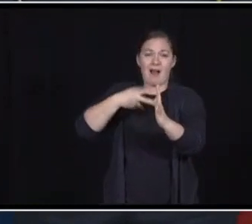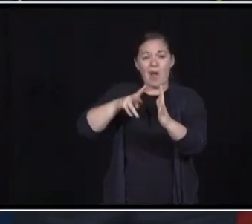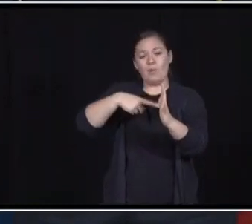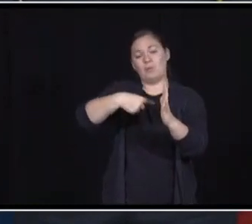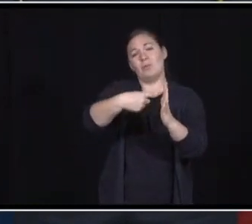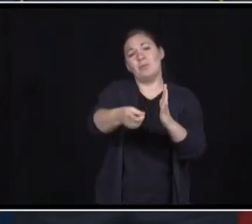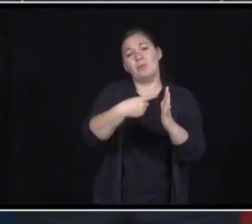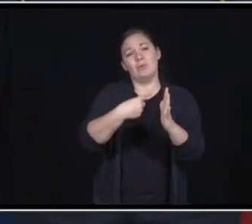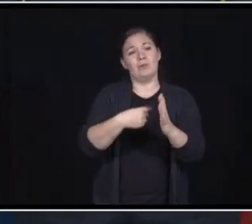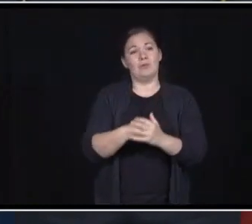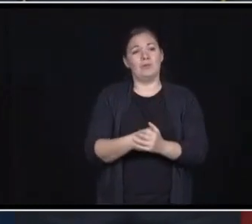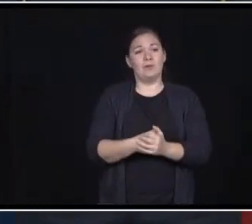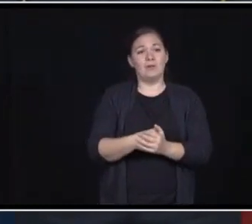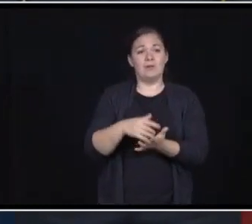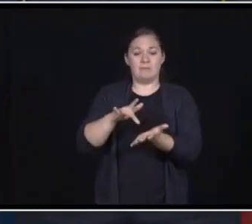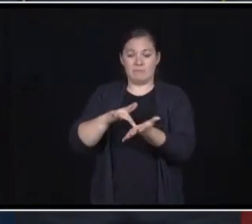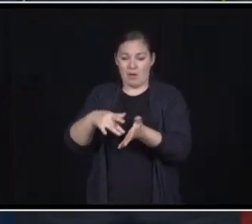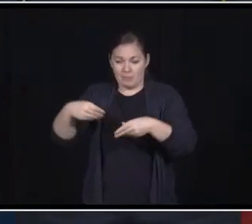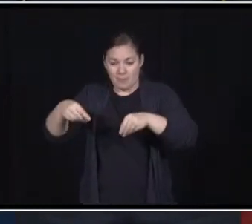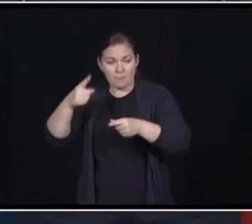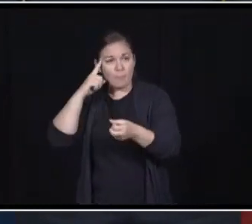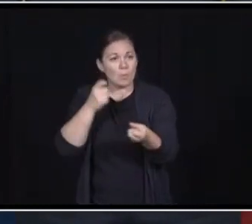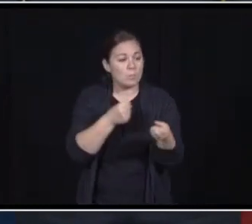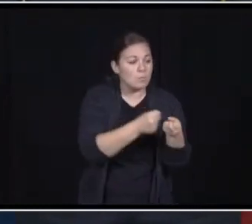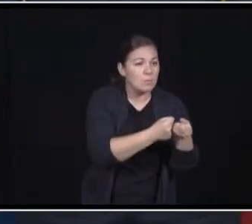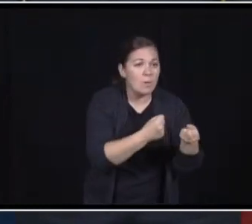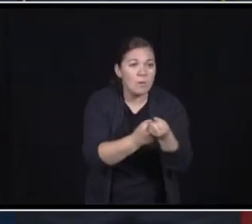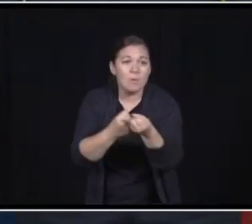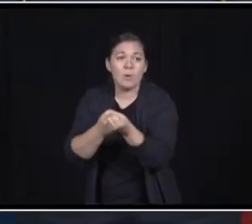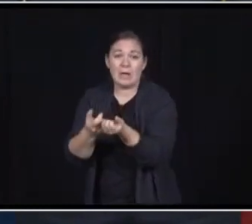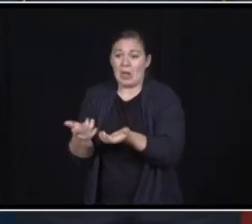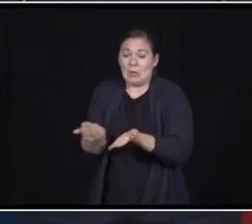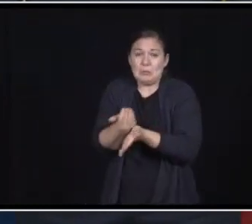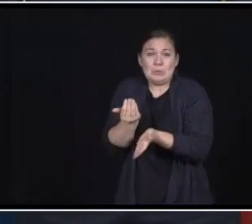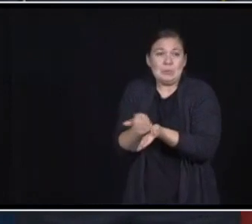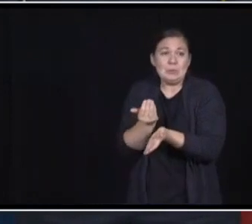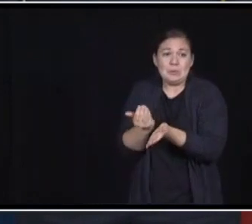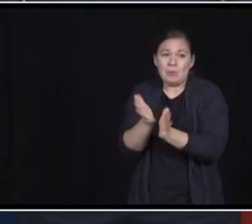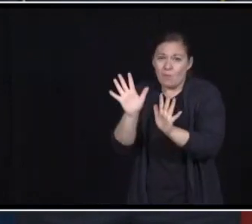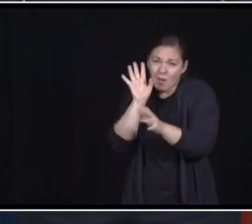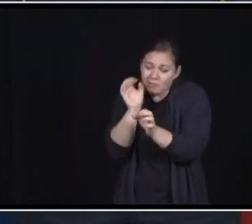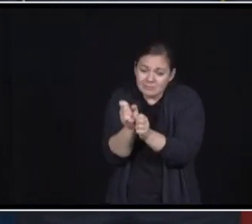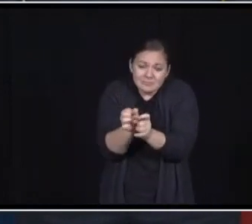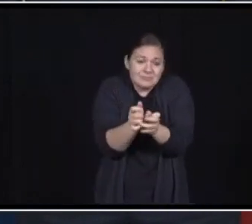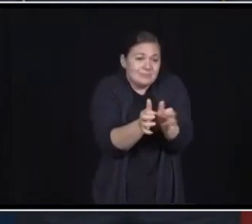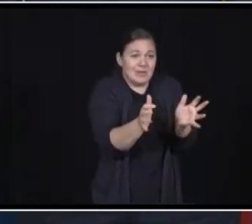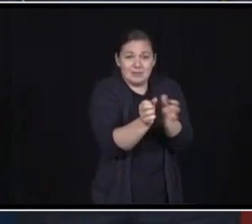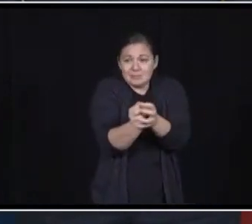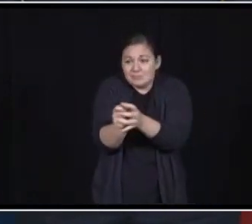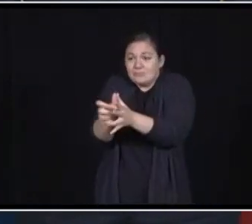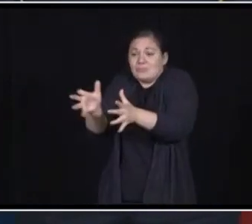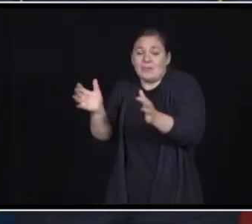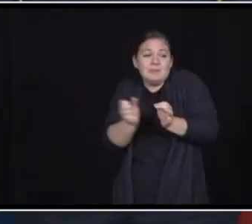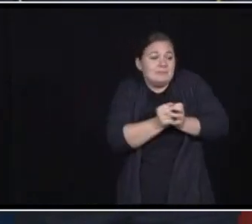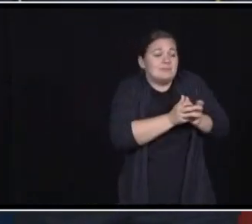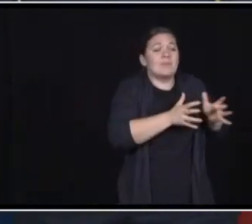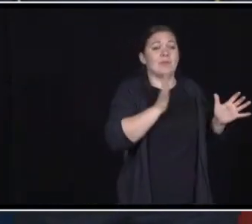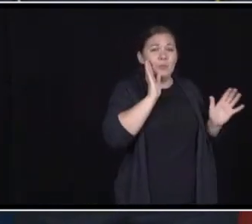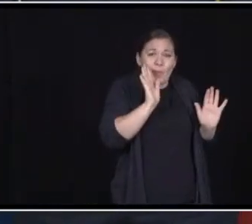That is what we are looking at to have the pharmacies support us. And I think as they are ripping up, it is